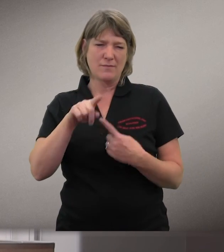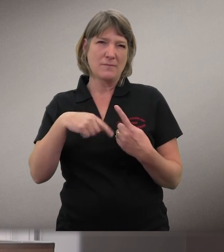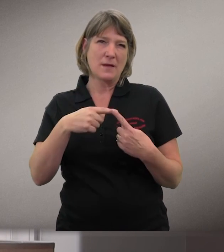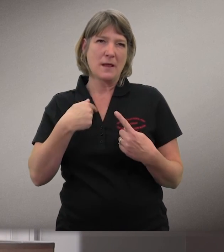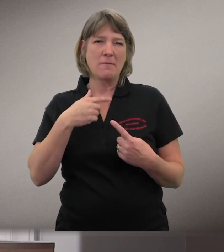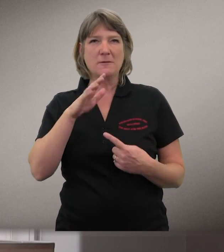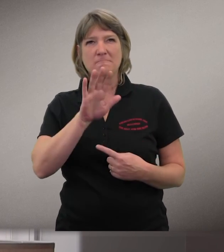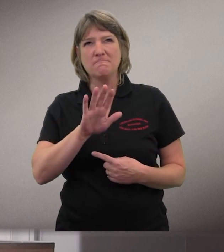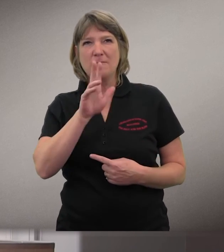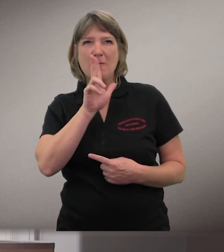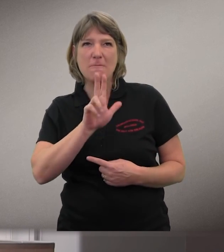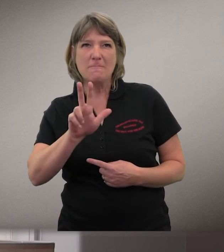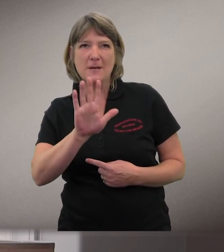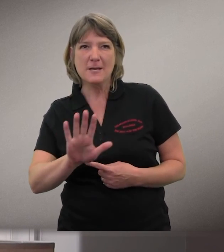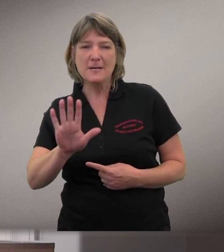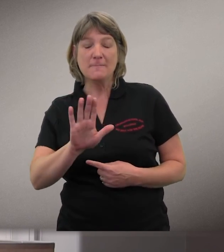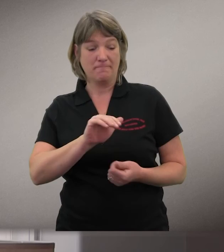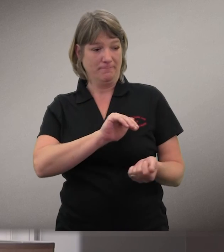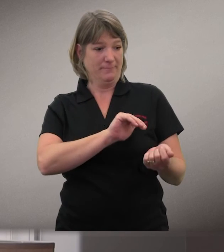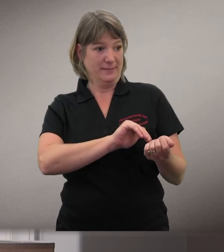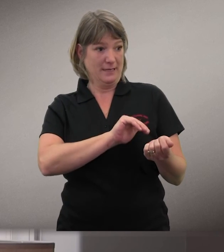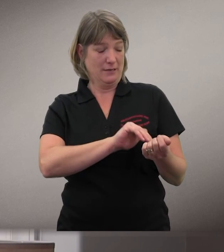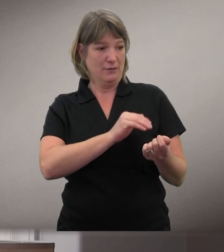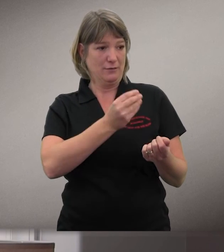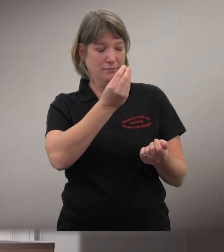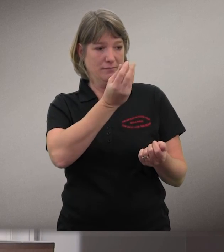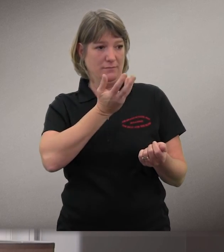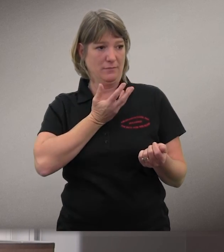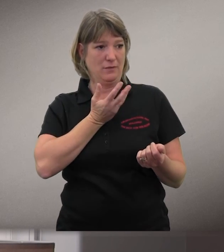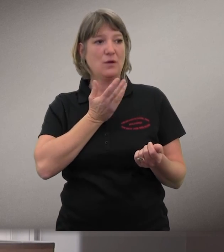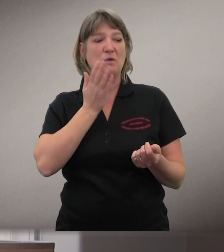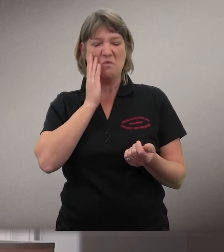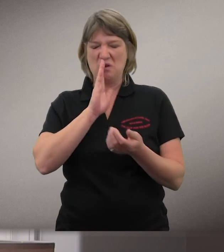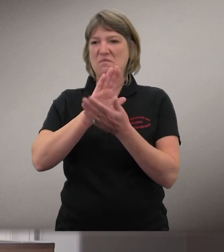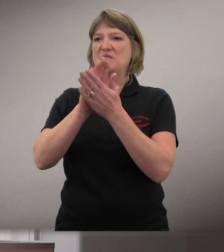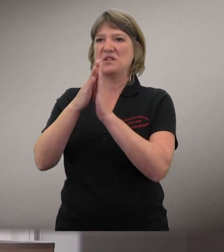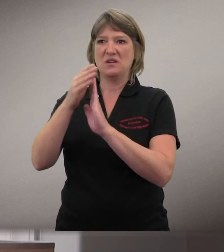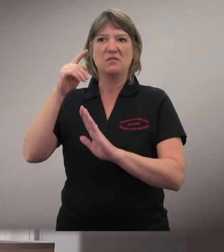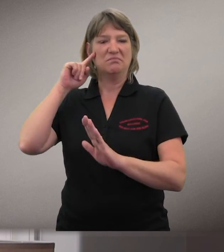when I was about three years old. The doctor said that I was going to be completely deaf